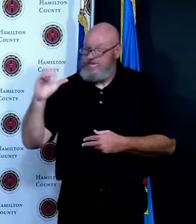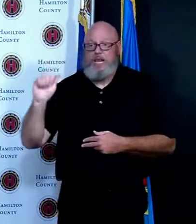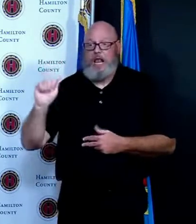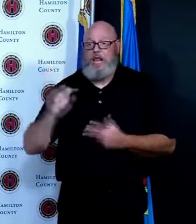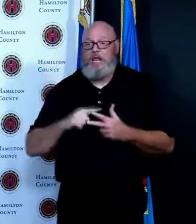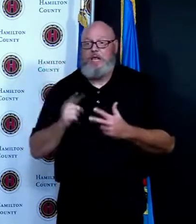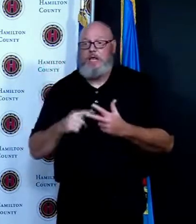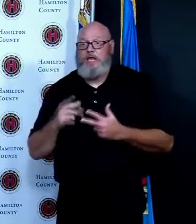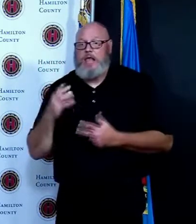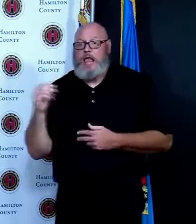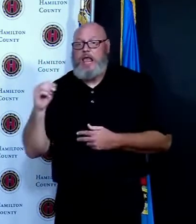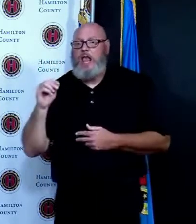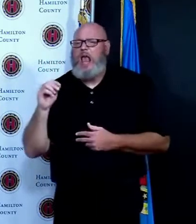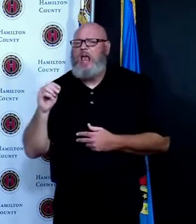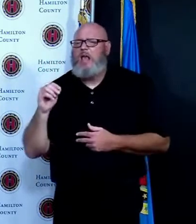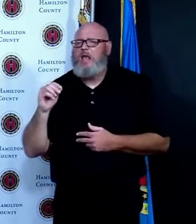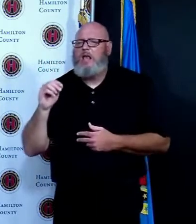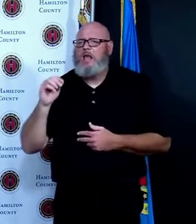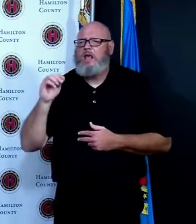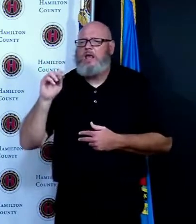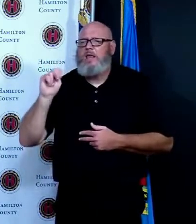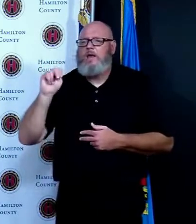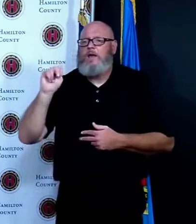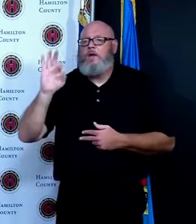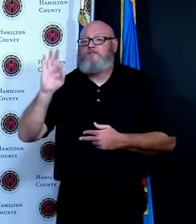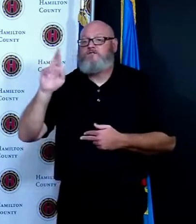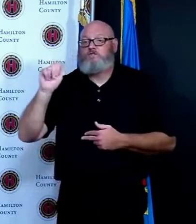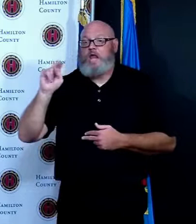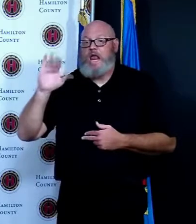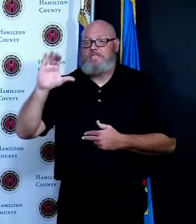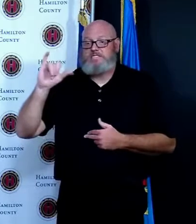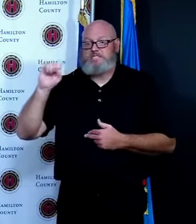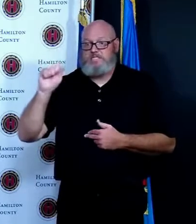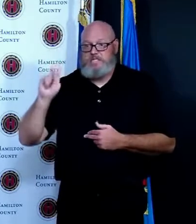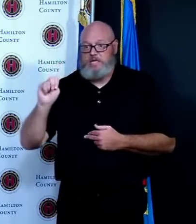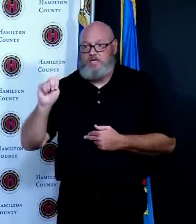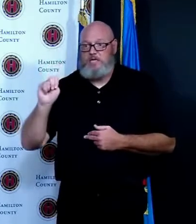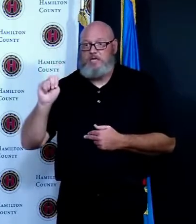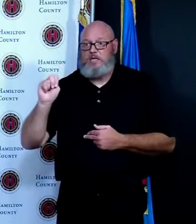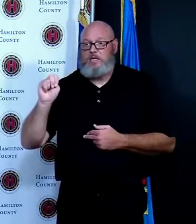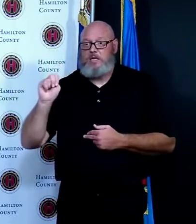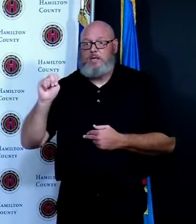helping women in their application to us stated that they had an increase of in their Hamilton